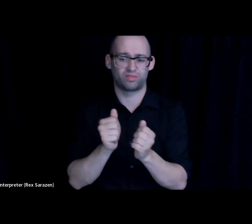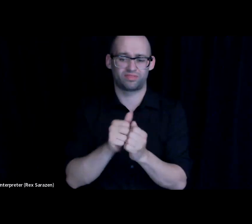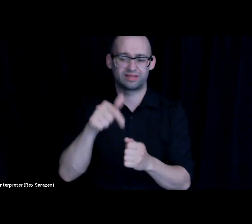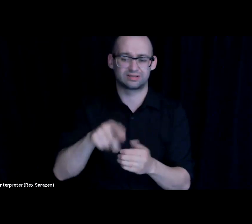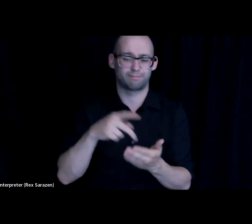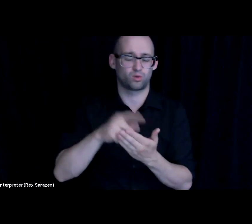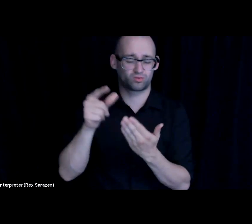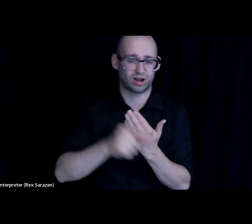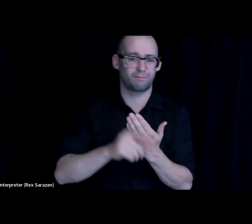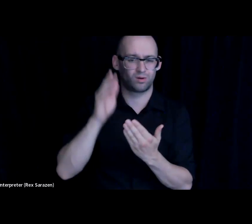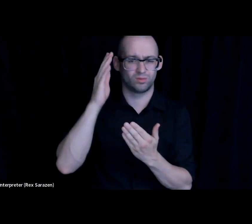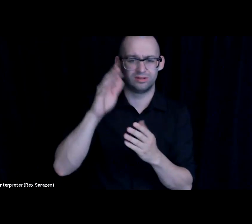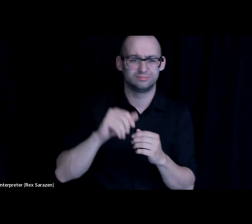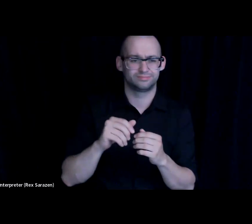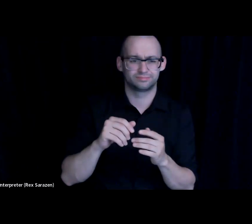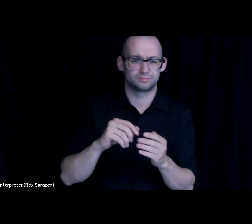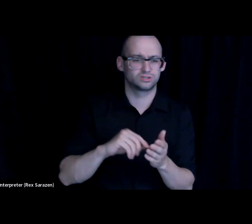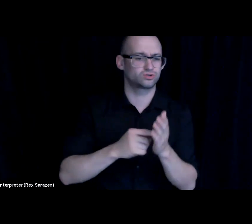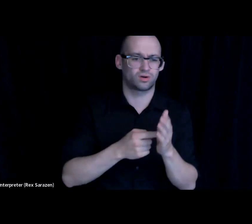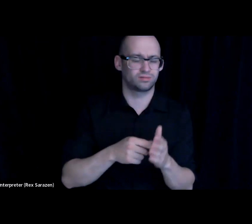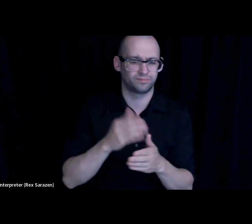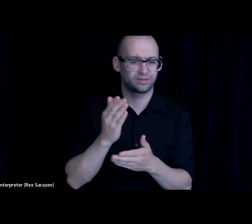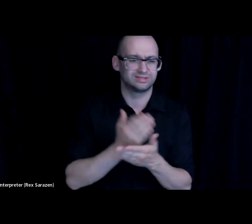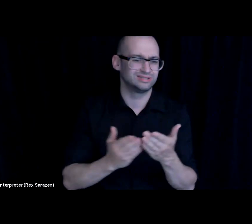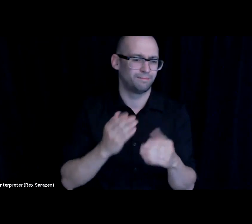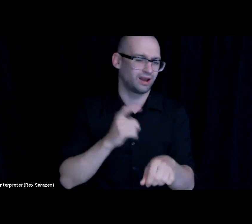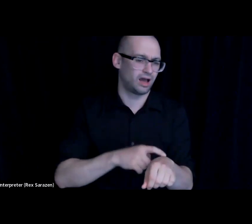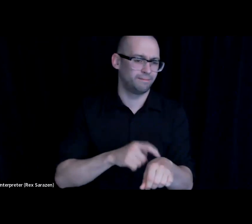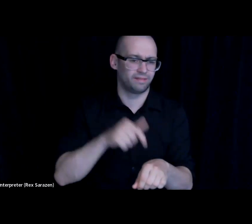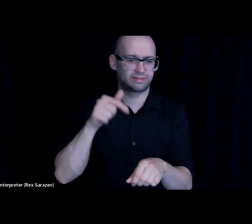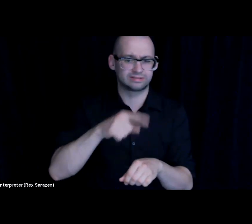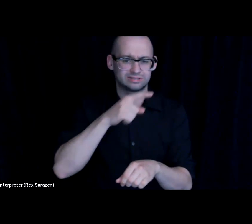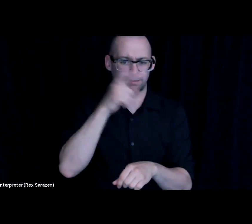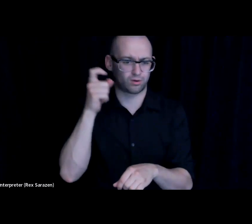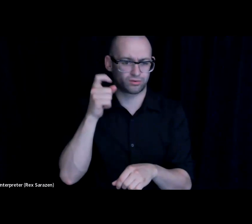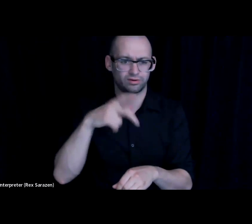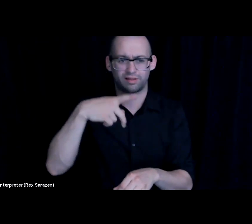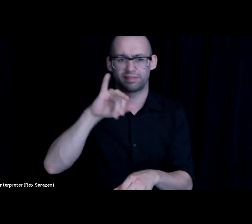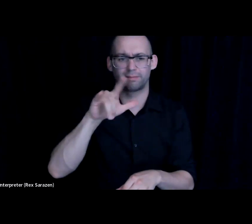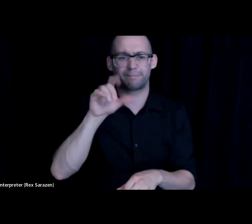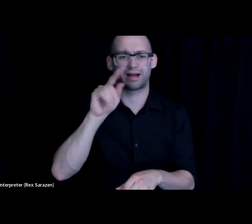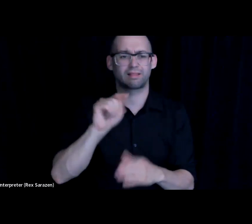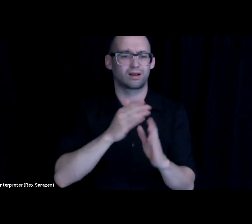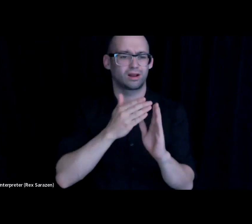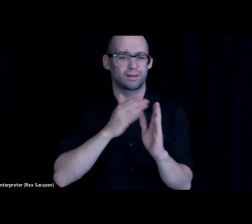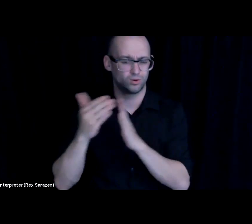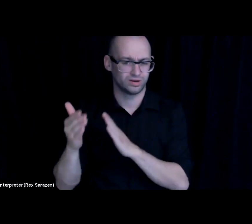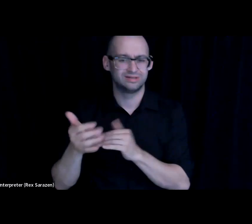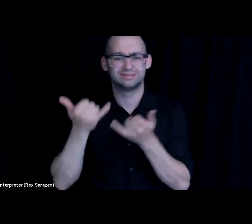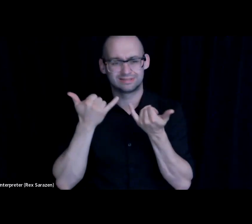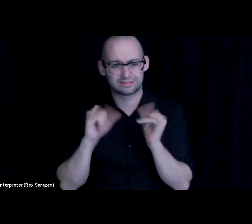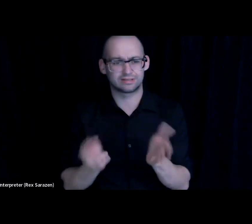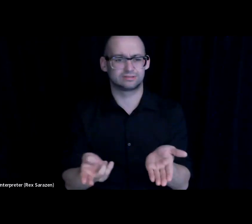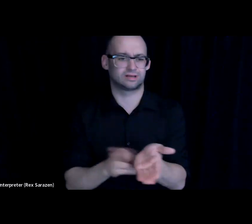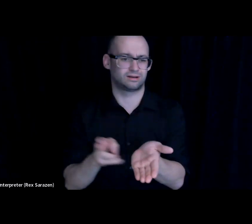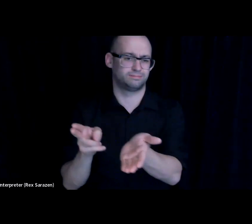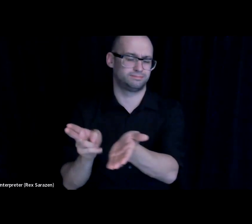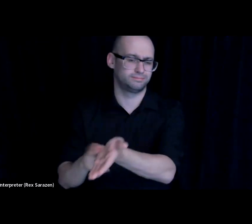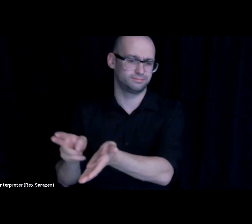lit up sometime late this summer in our pilot communities we are still signing up communities